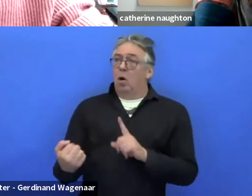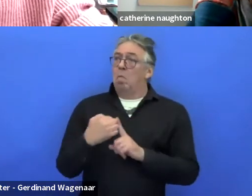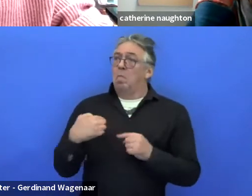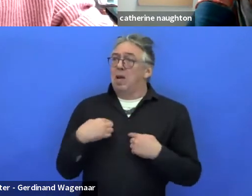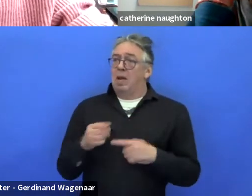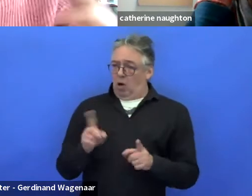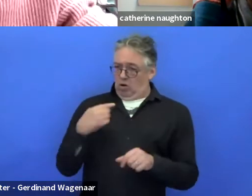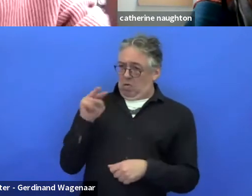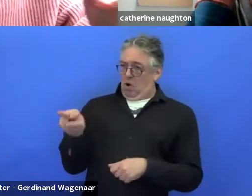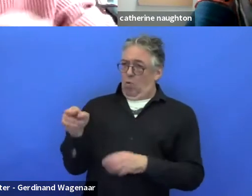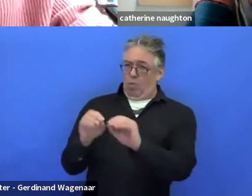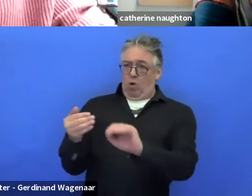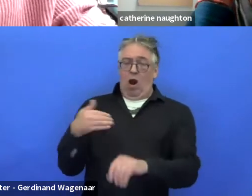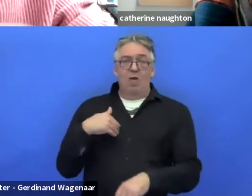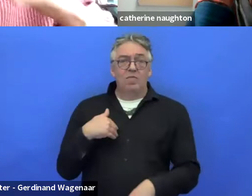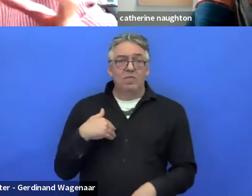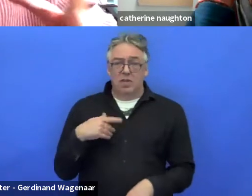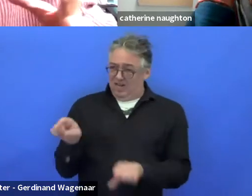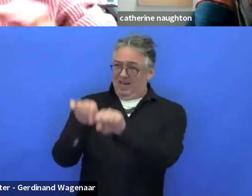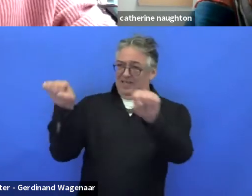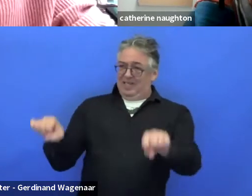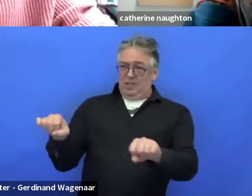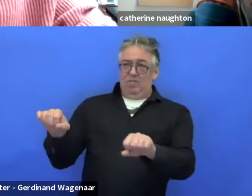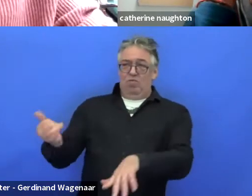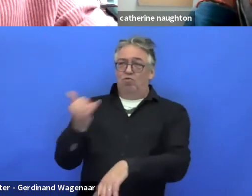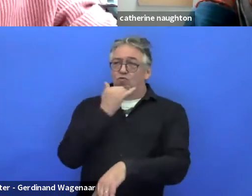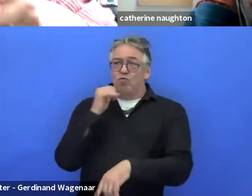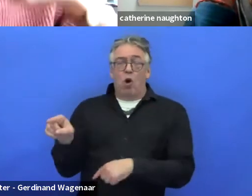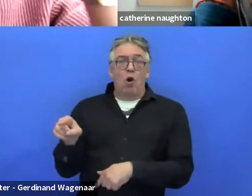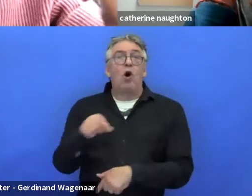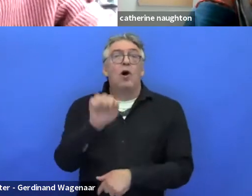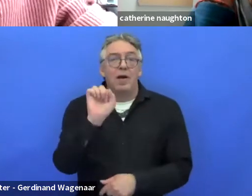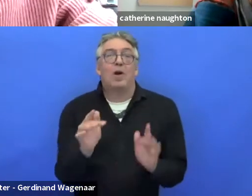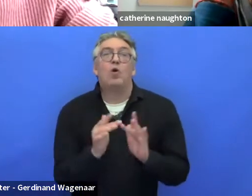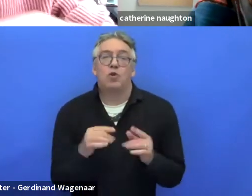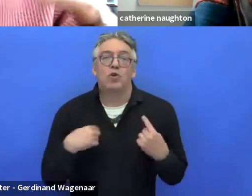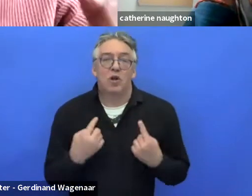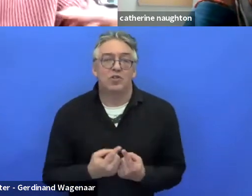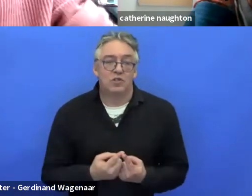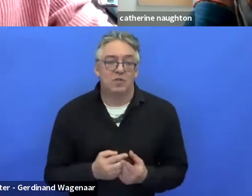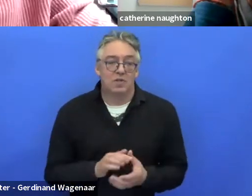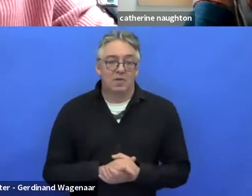about systemic issues, not only individual problems. Not on behalf of somebody but generally.